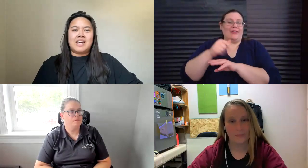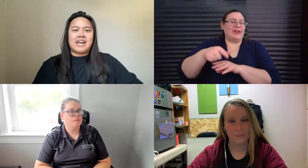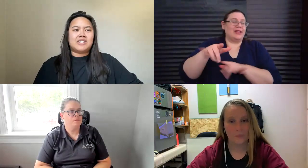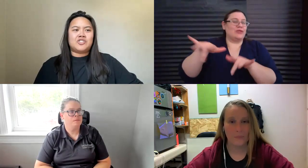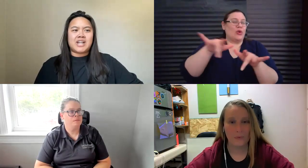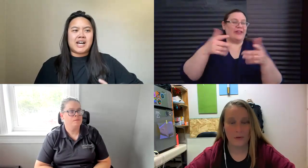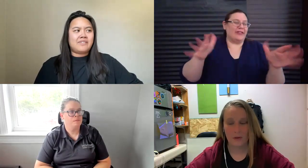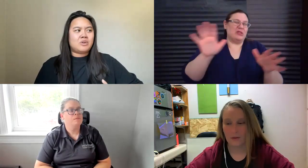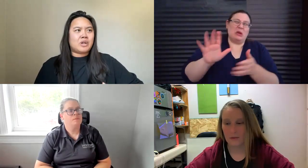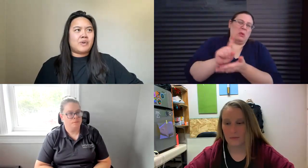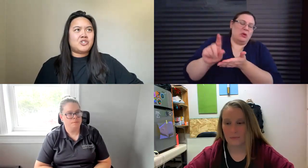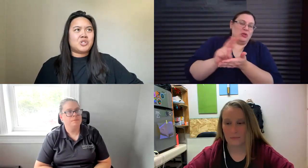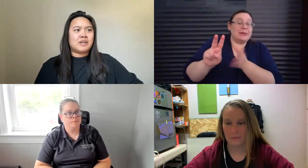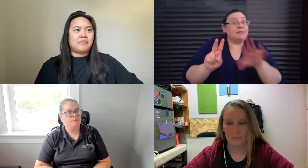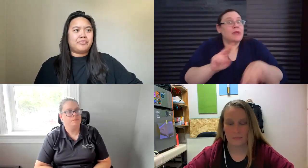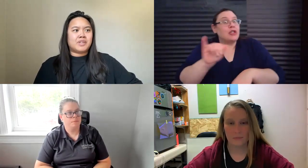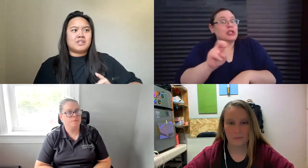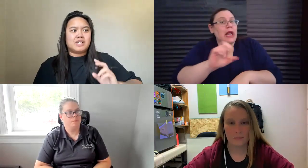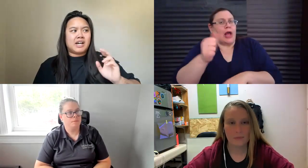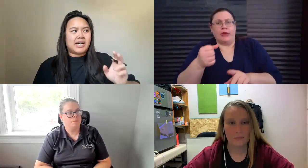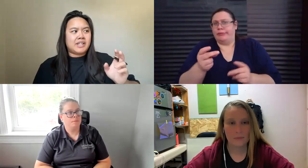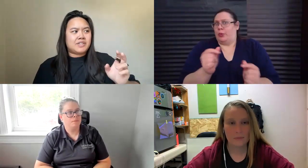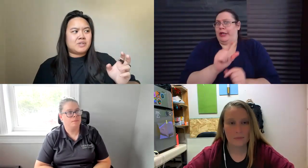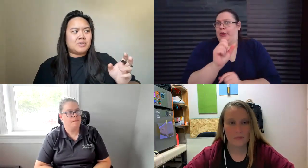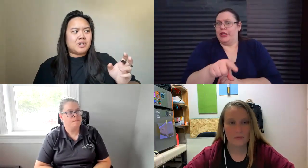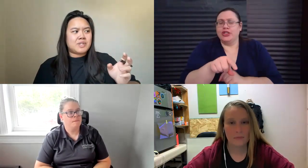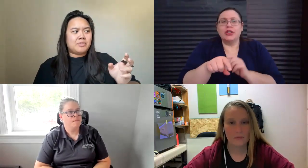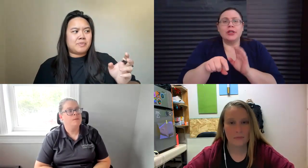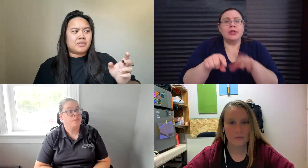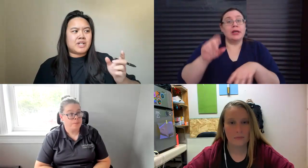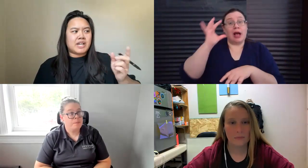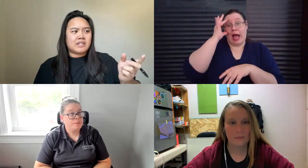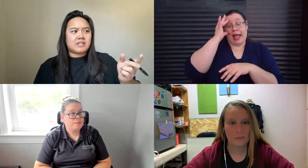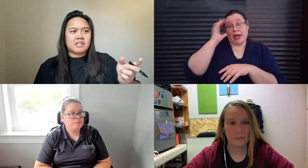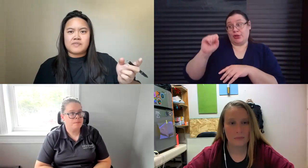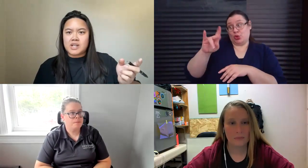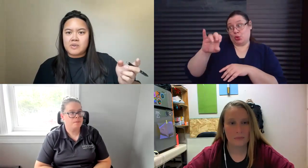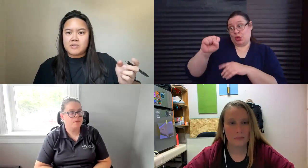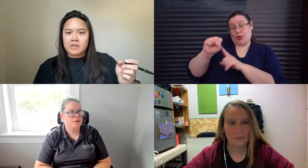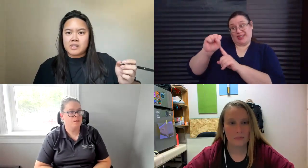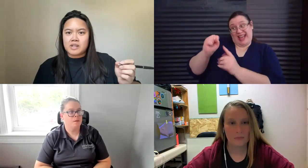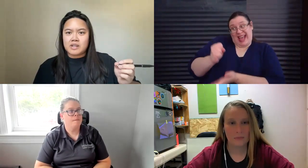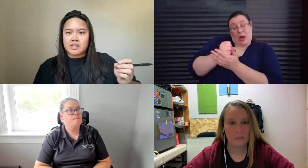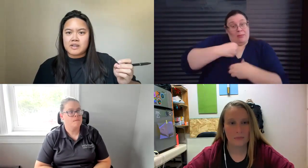And, Jane, I have a quick question. Did Eyeth Studio help create this video?